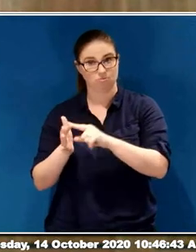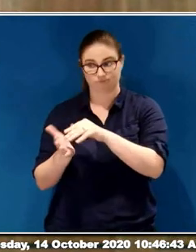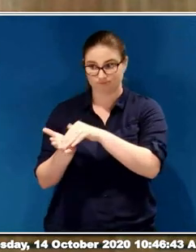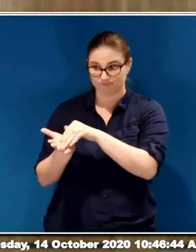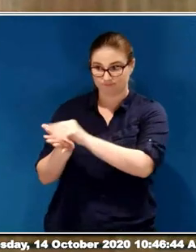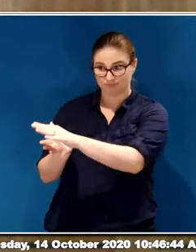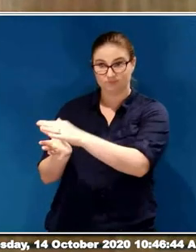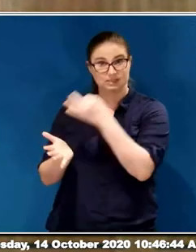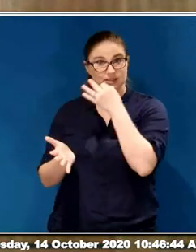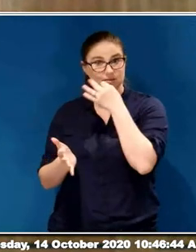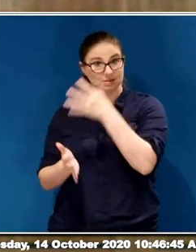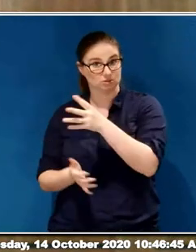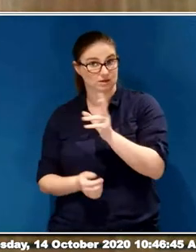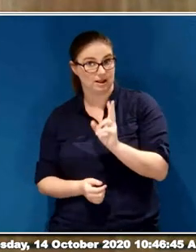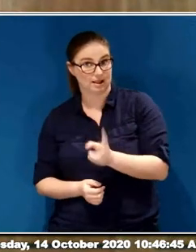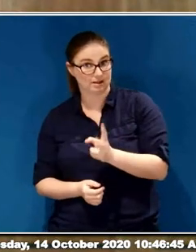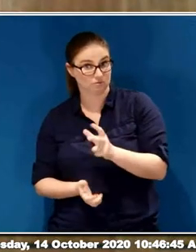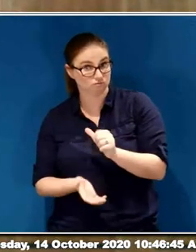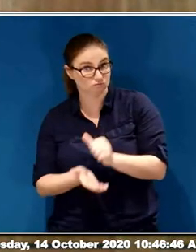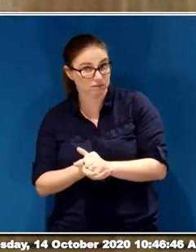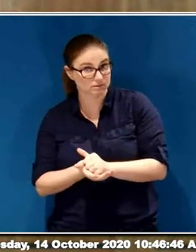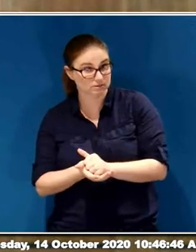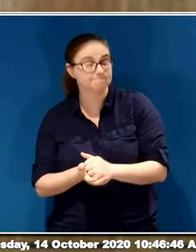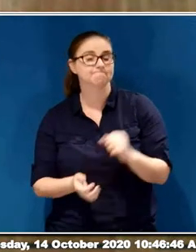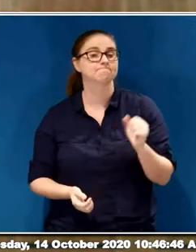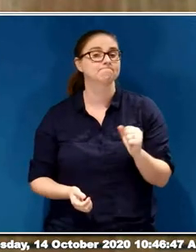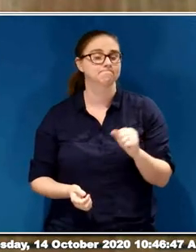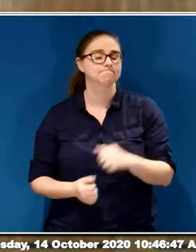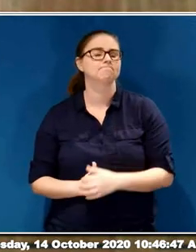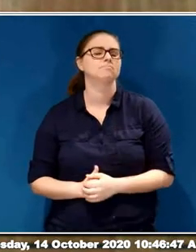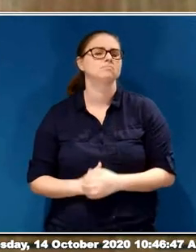And the circumstances as you understood them again, as explained to